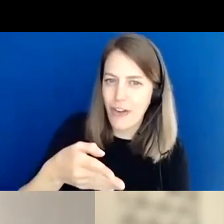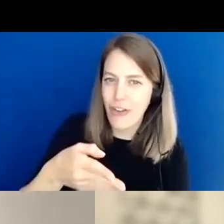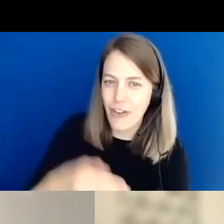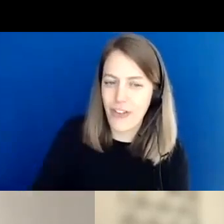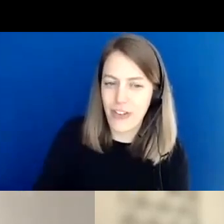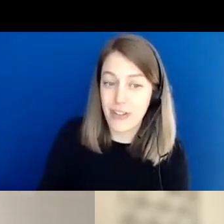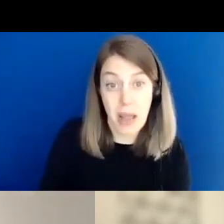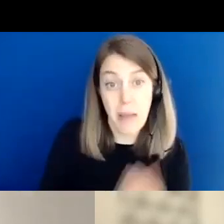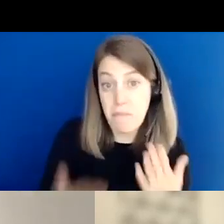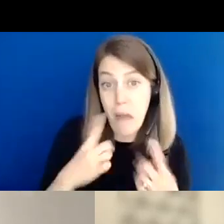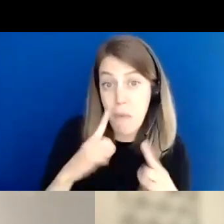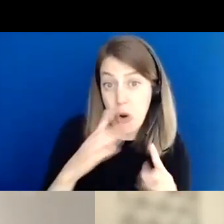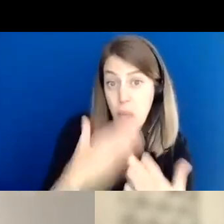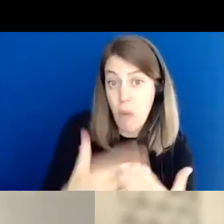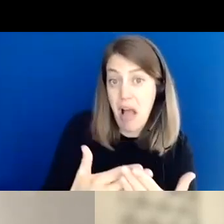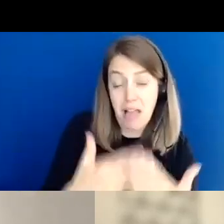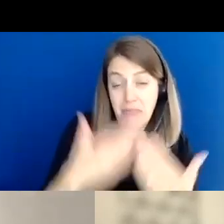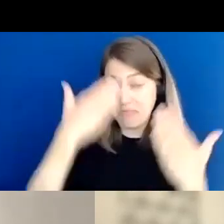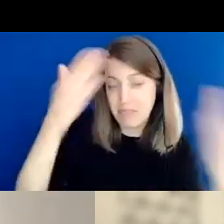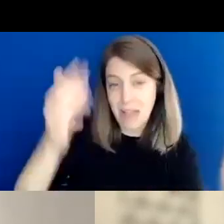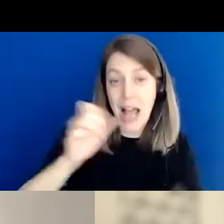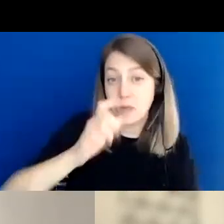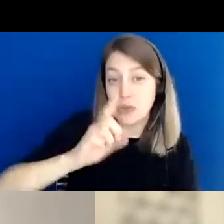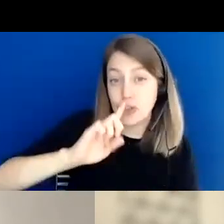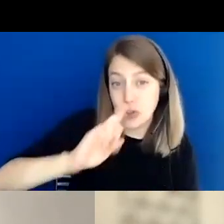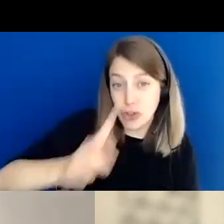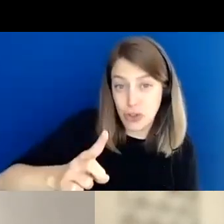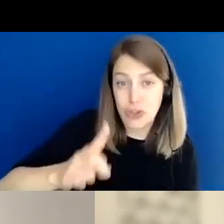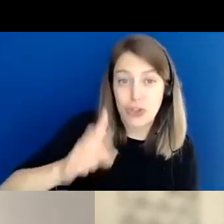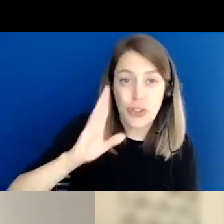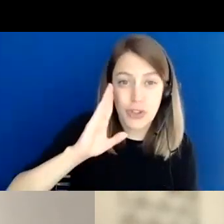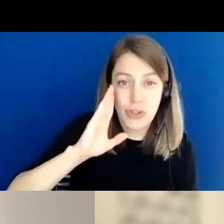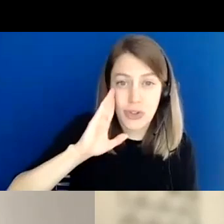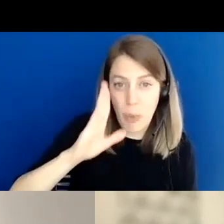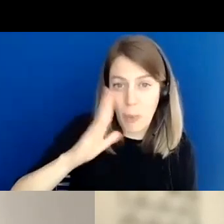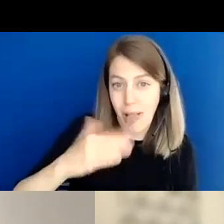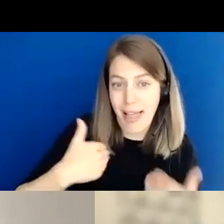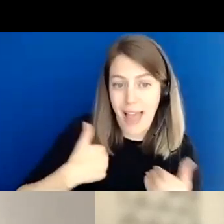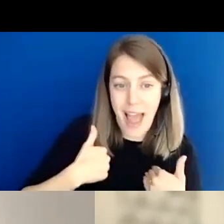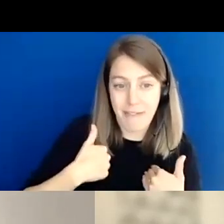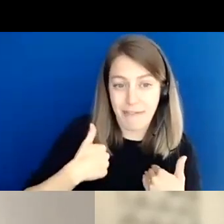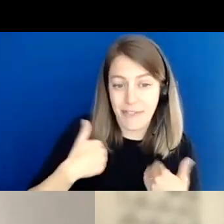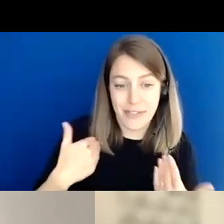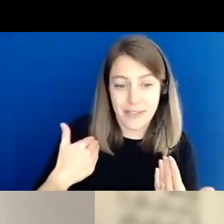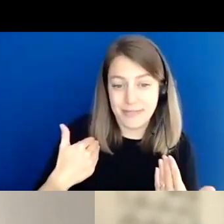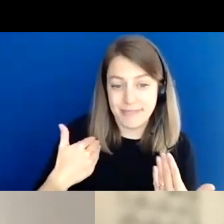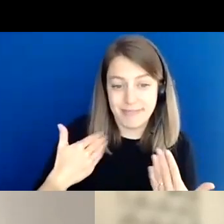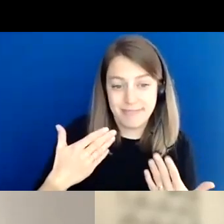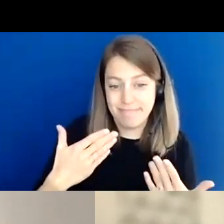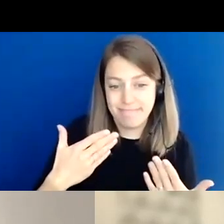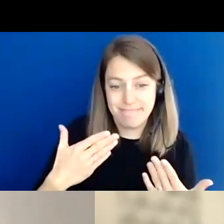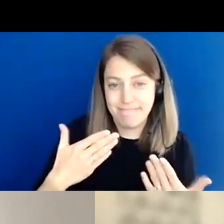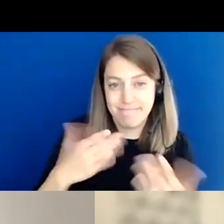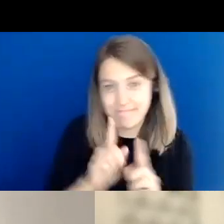I'm sure that there will be ways to get around that as well if that's true. But that is looking actually like one of